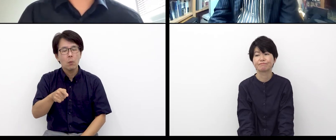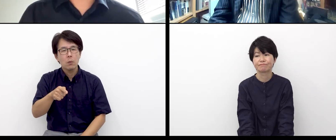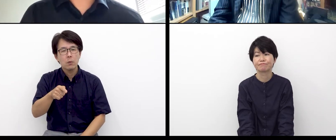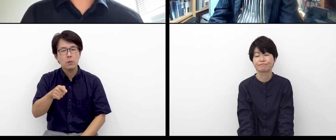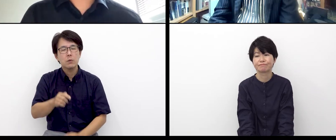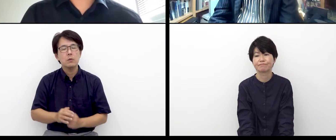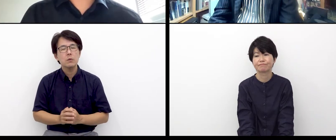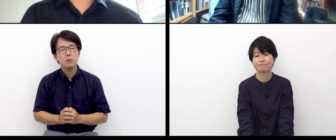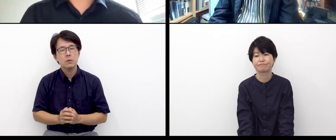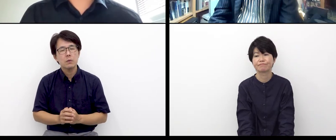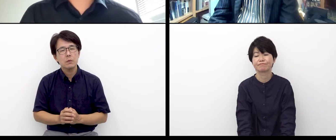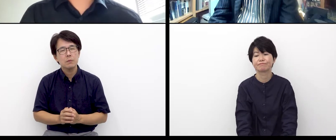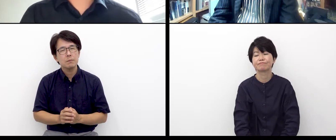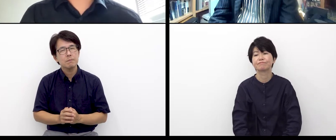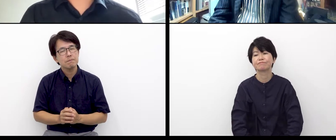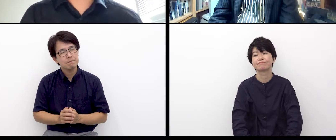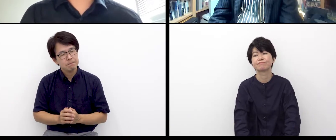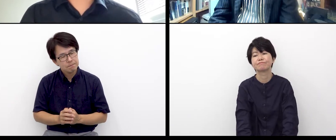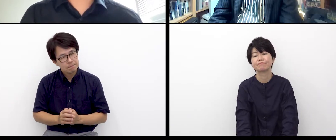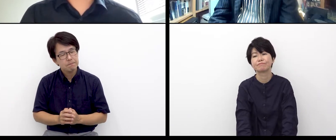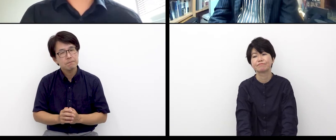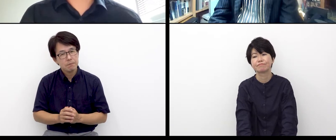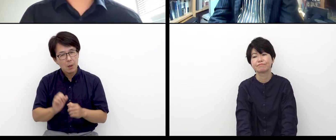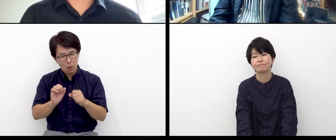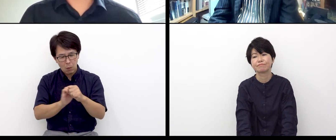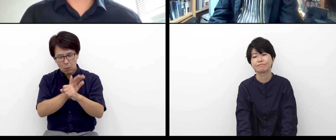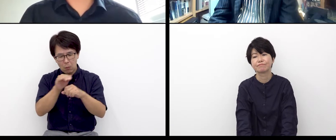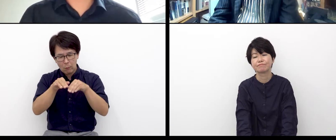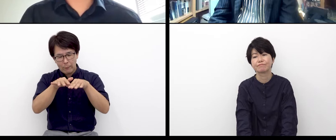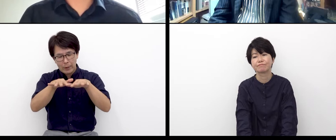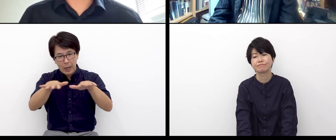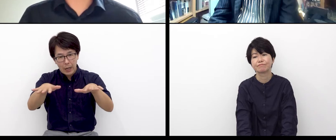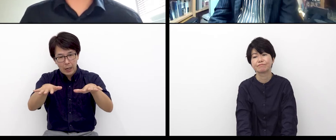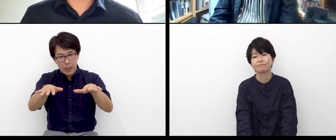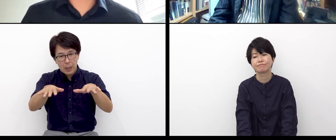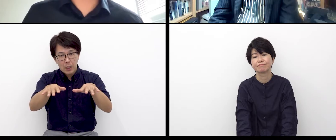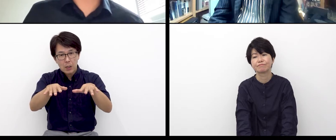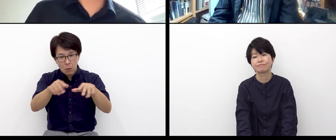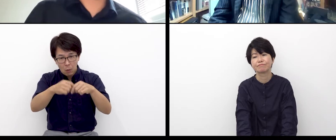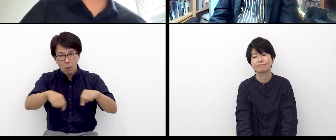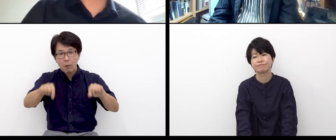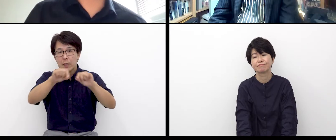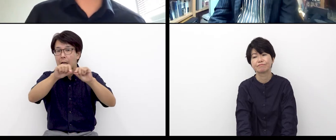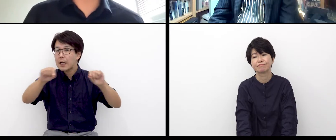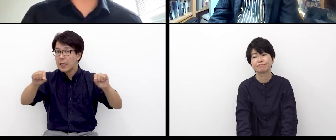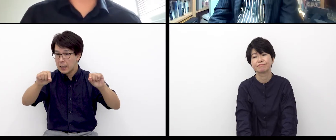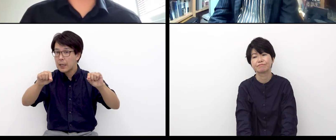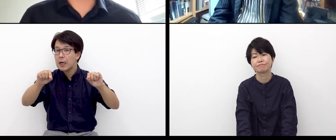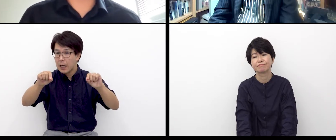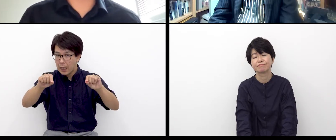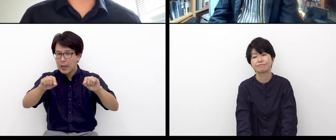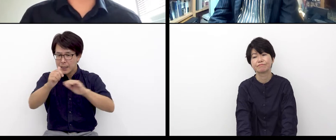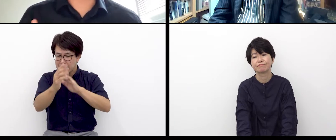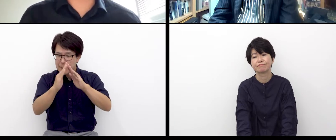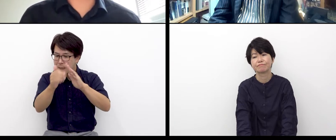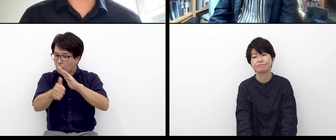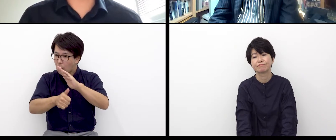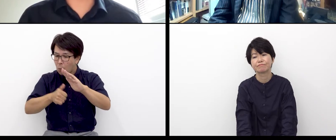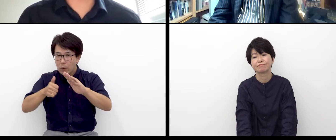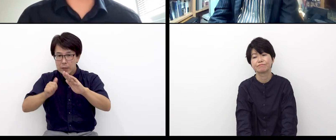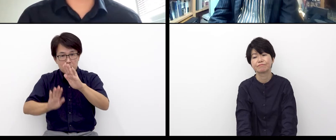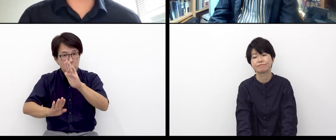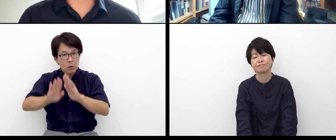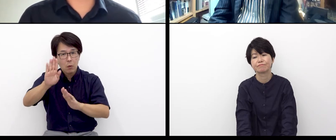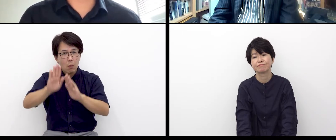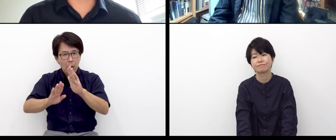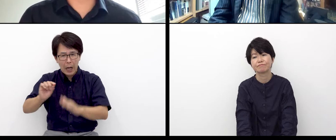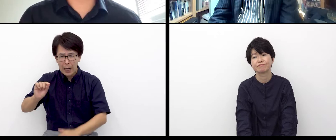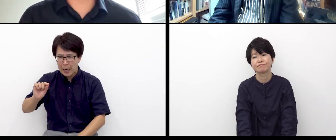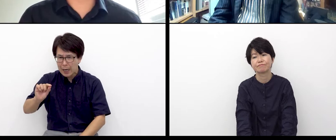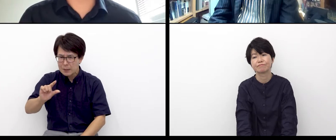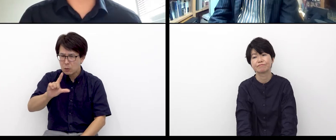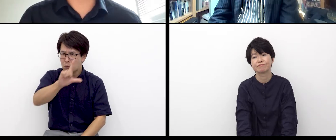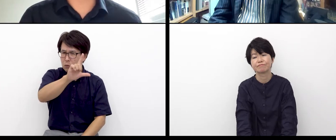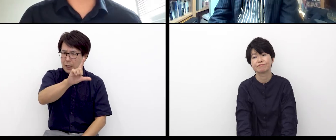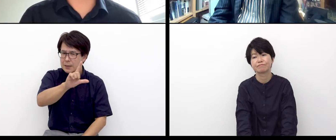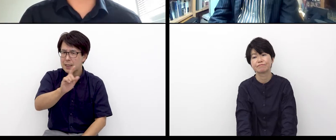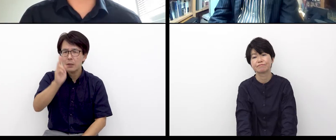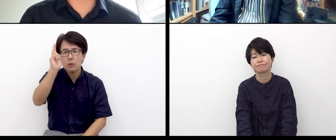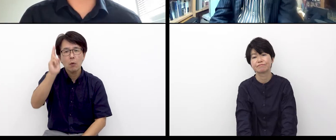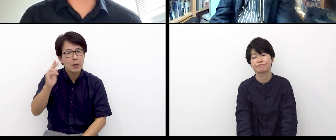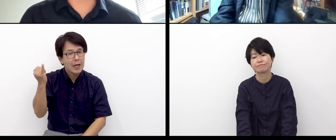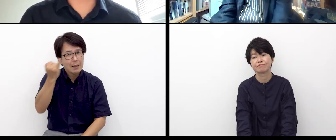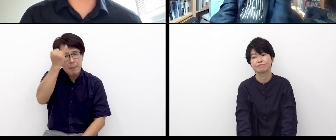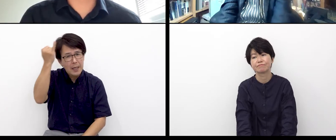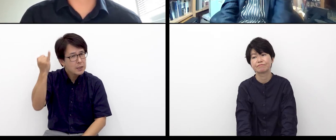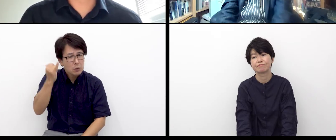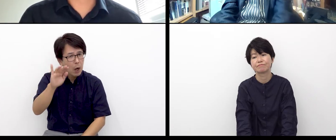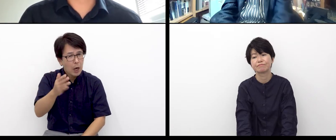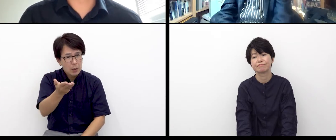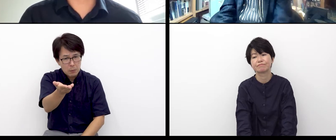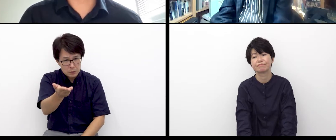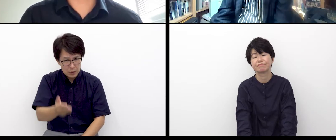this “hikikomori” situation will be accelerated furthermore, due to coronavirus?